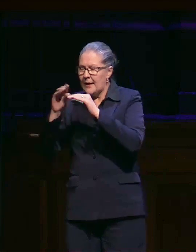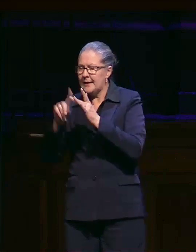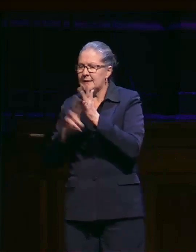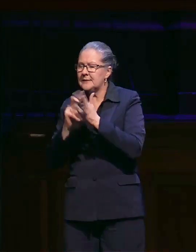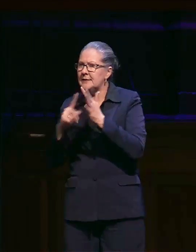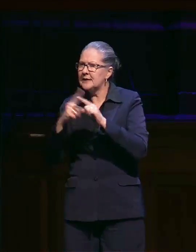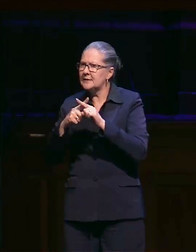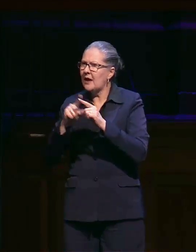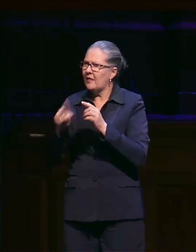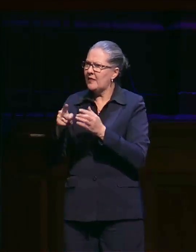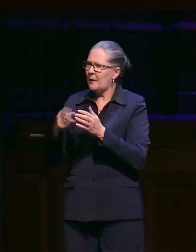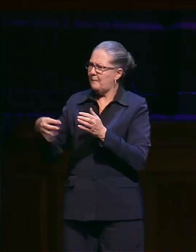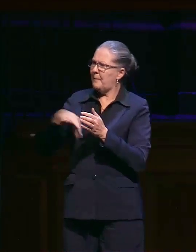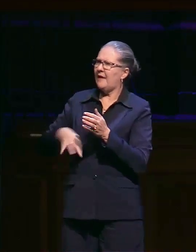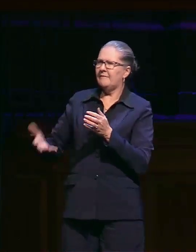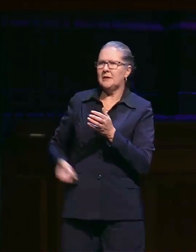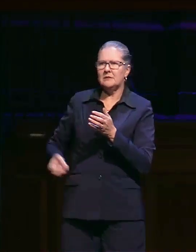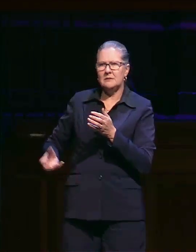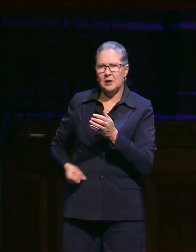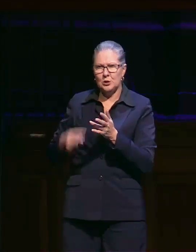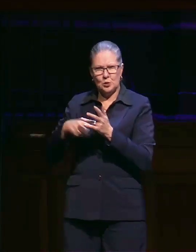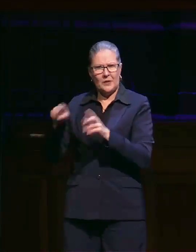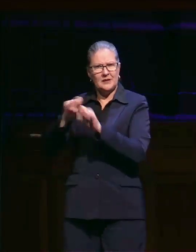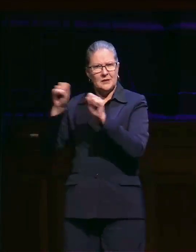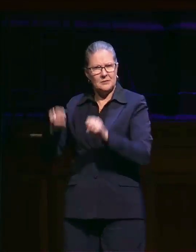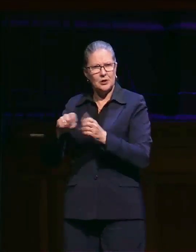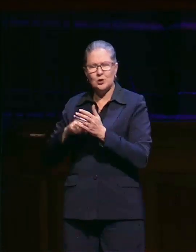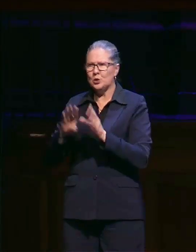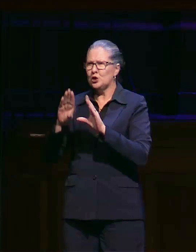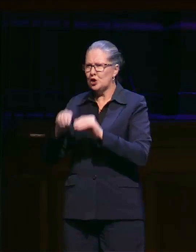to average wage increases which will halt the drift between the two that has